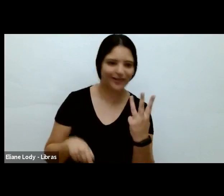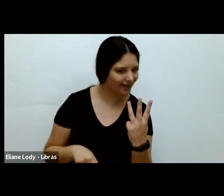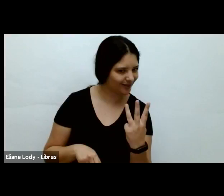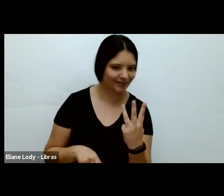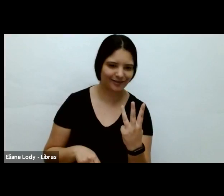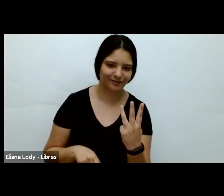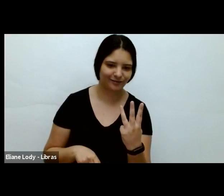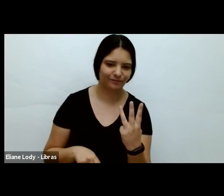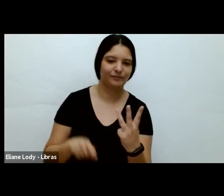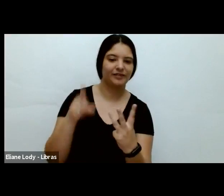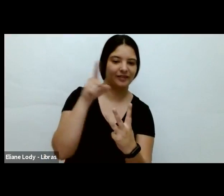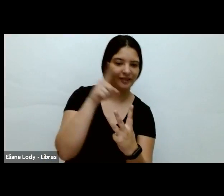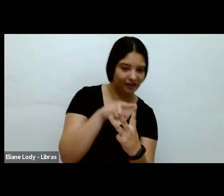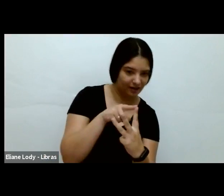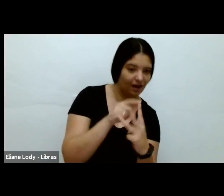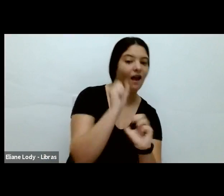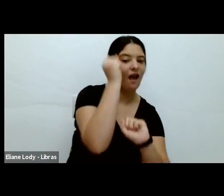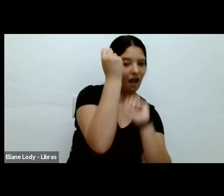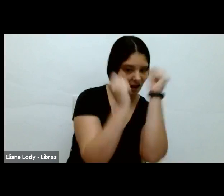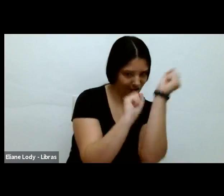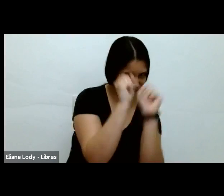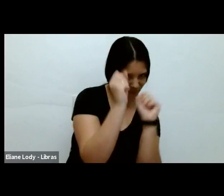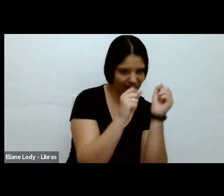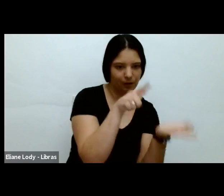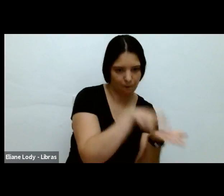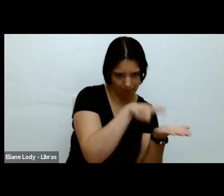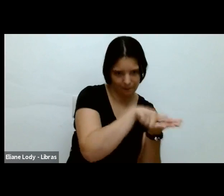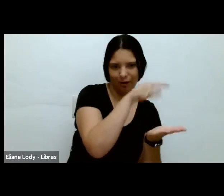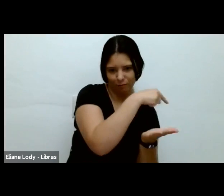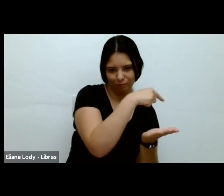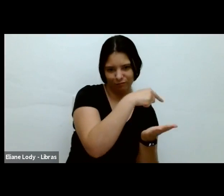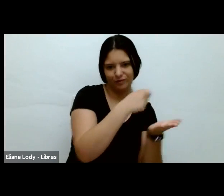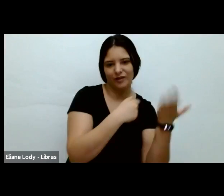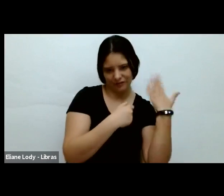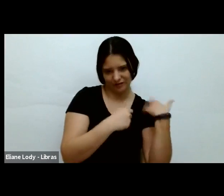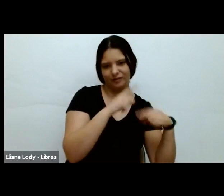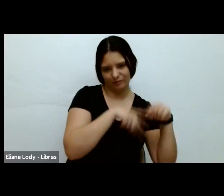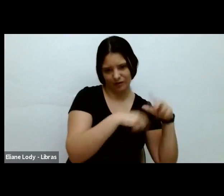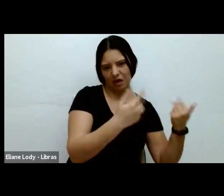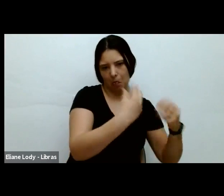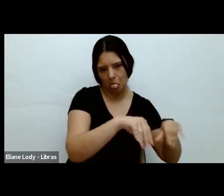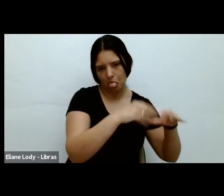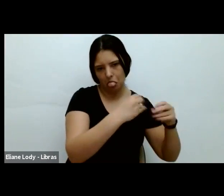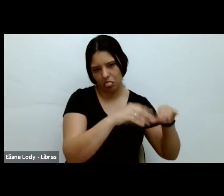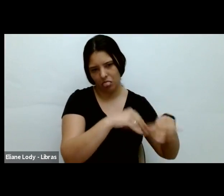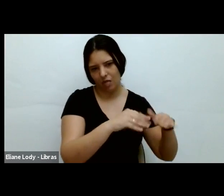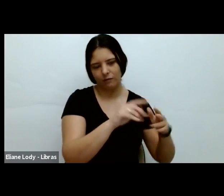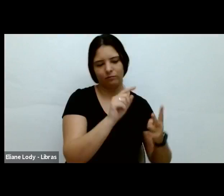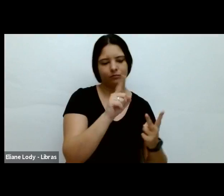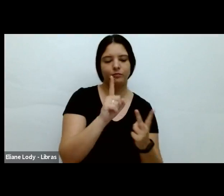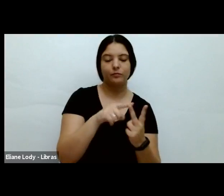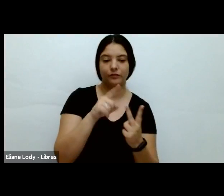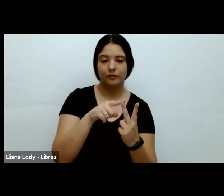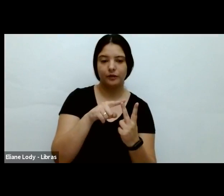the call The bulk of pop up The bulk of pulp and paper park or The bulk of pulp and paper park or that produced the raw material. terial